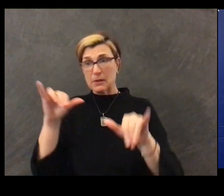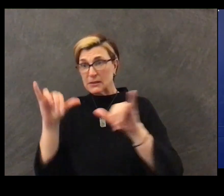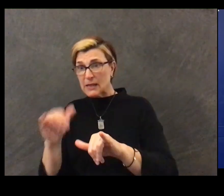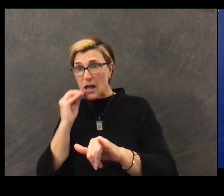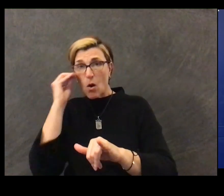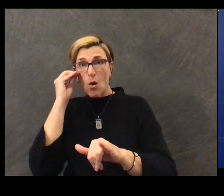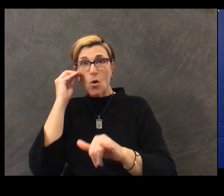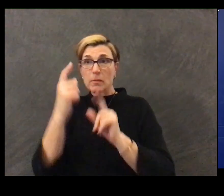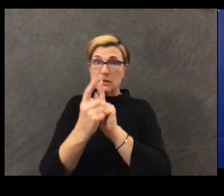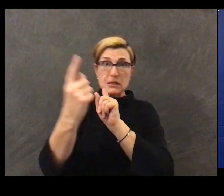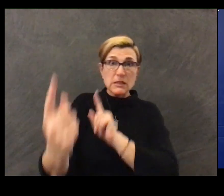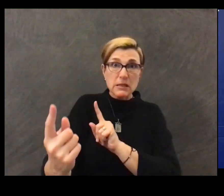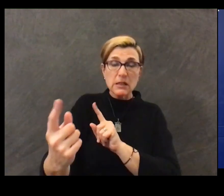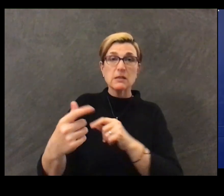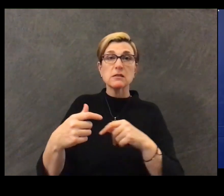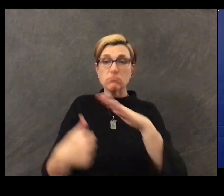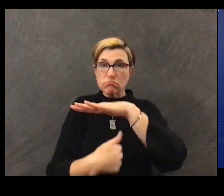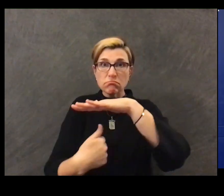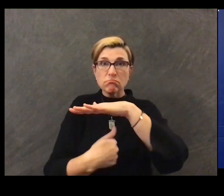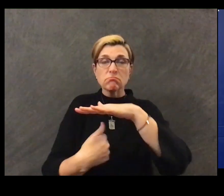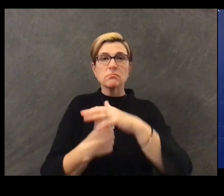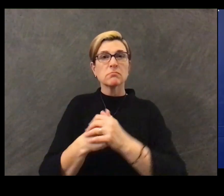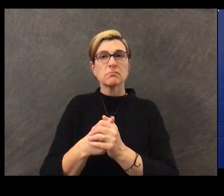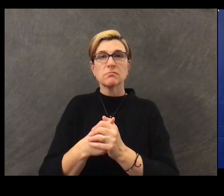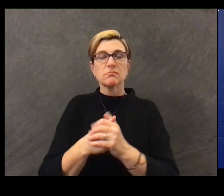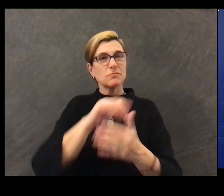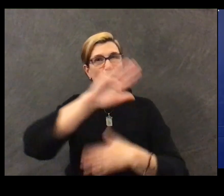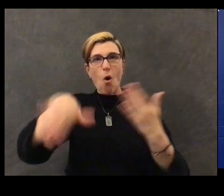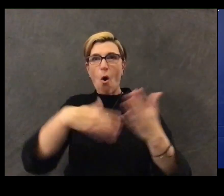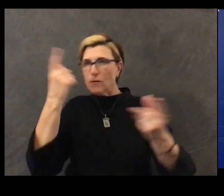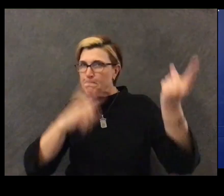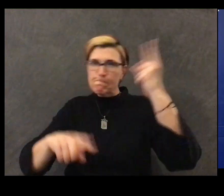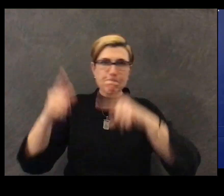every Amin's have come together to respond to the president's call it